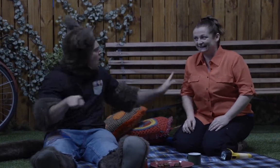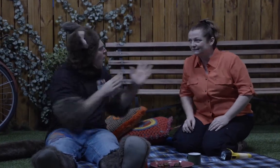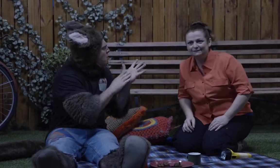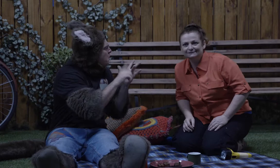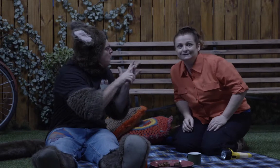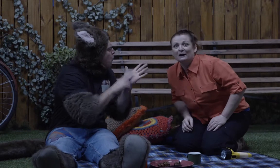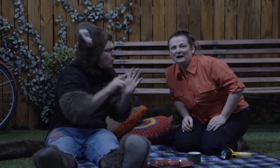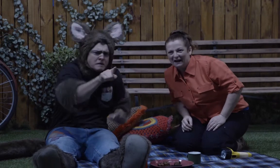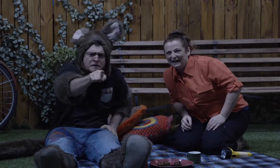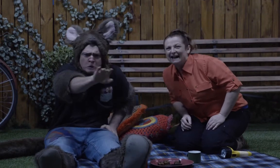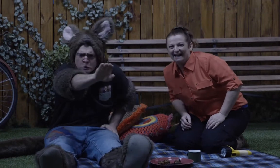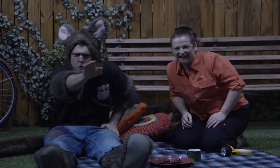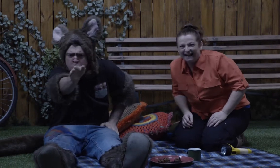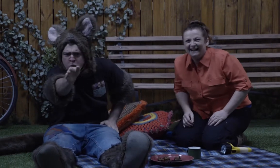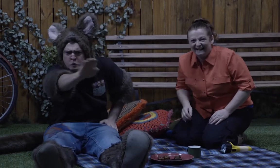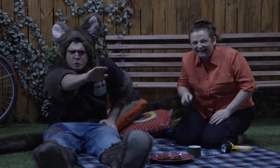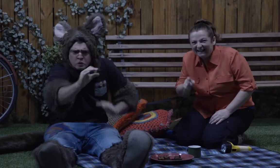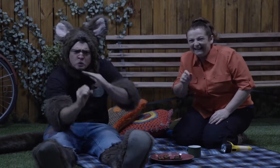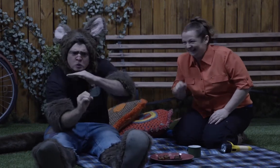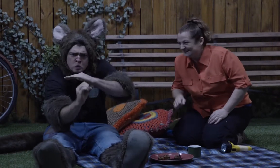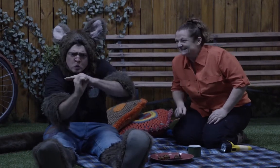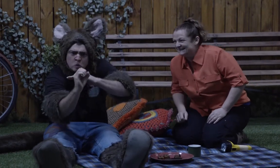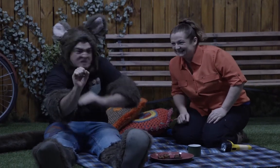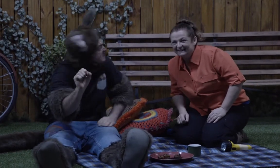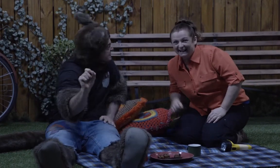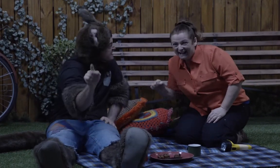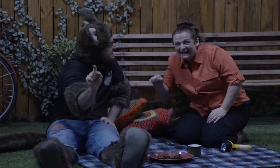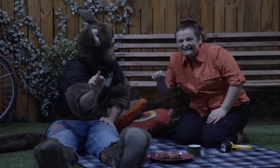Sally, is that the moon peeking over the horizon there? Yes, it is.